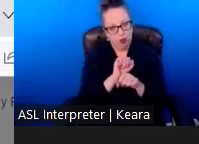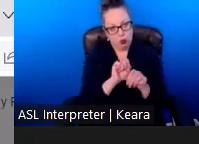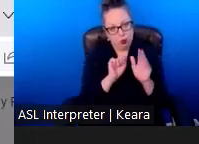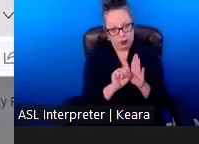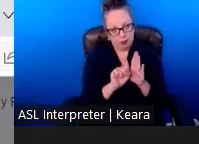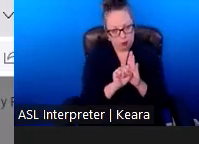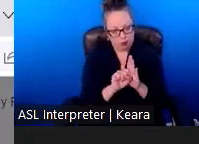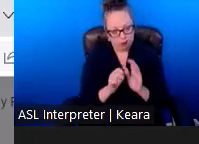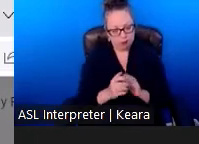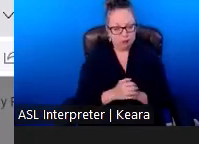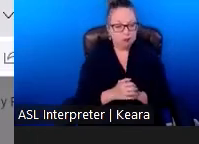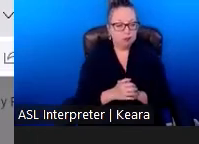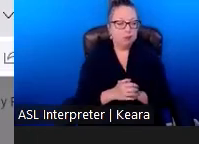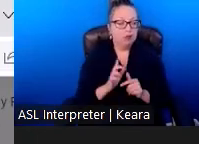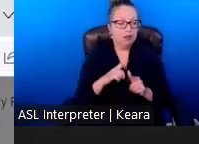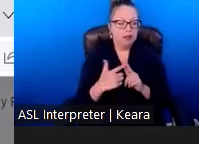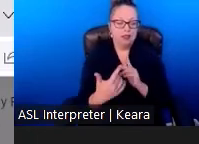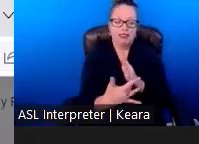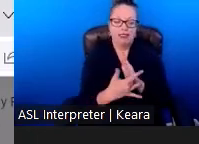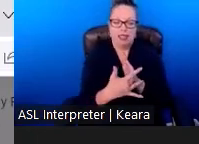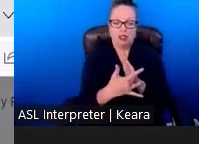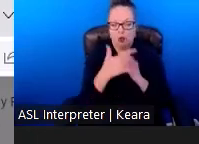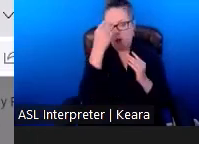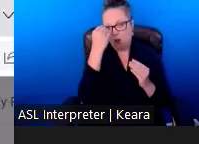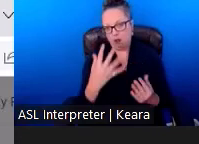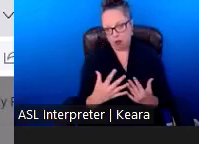And finally the technical information.